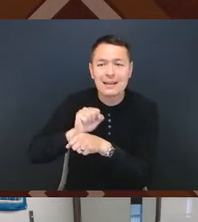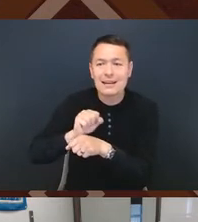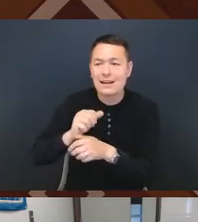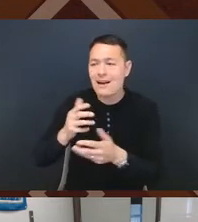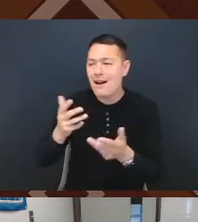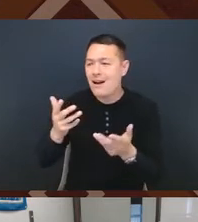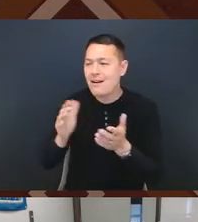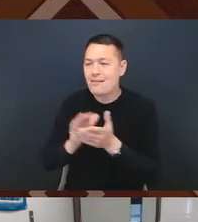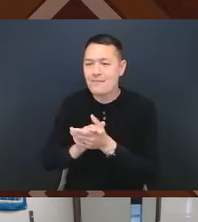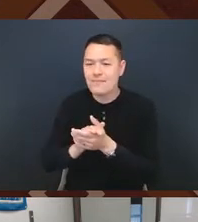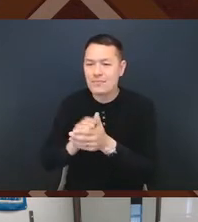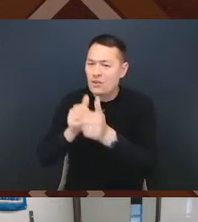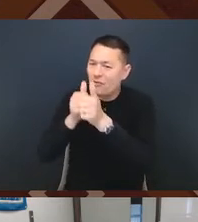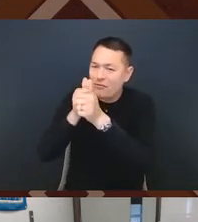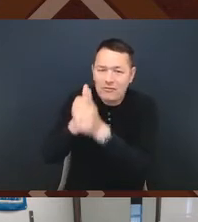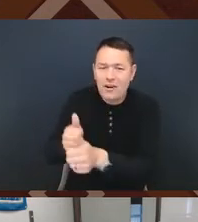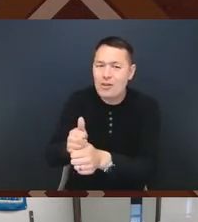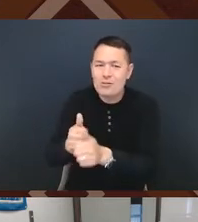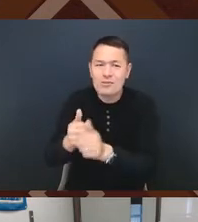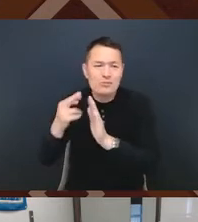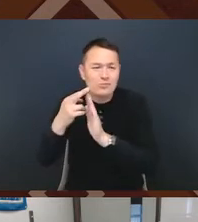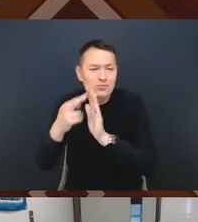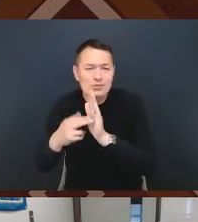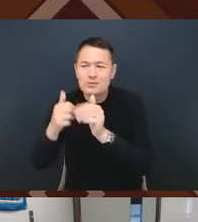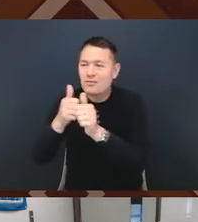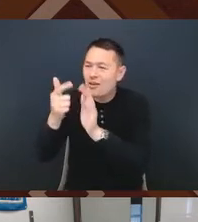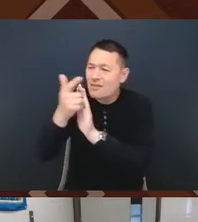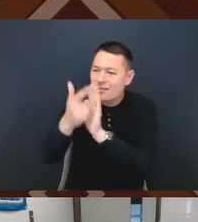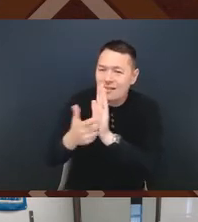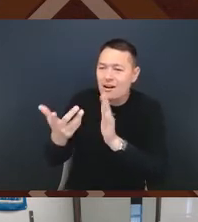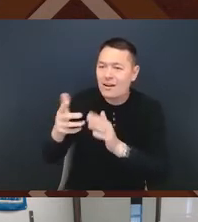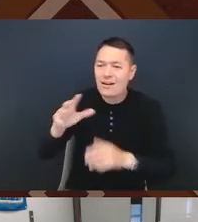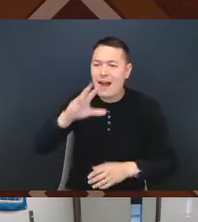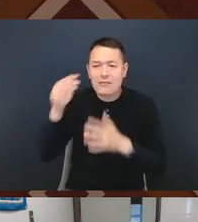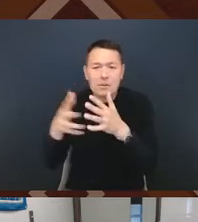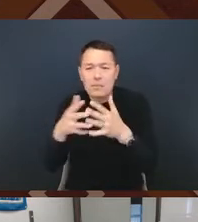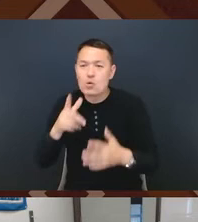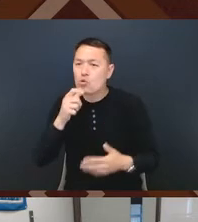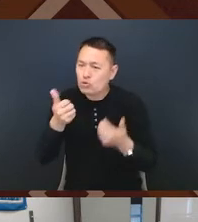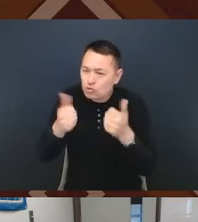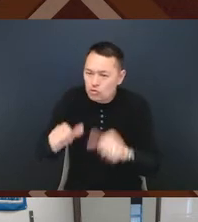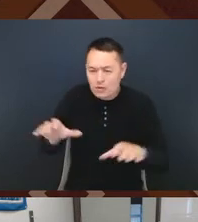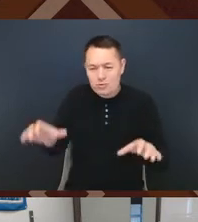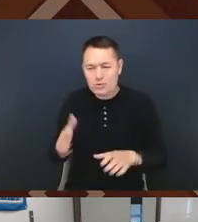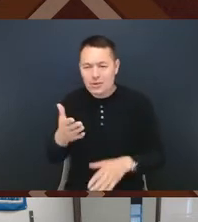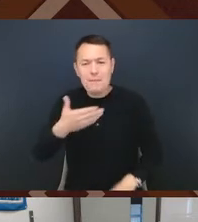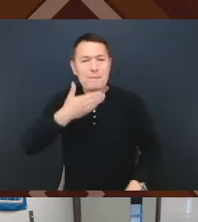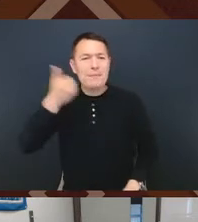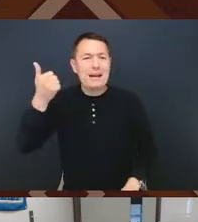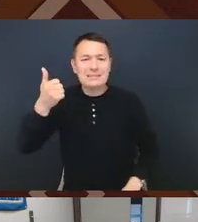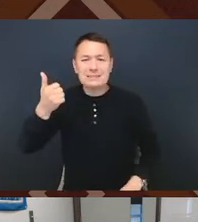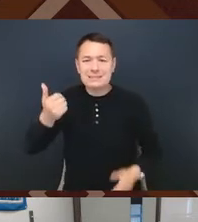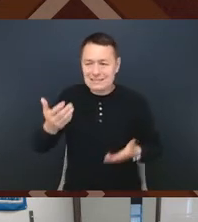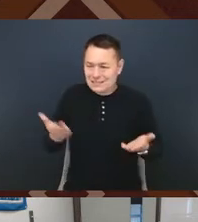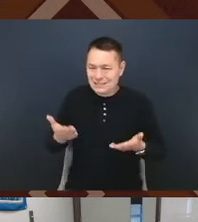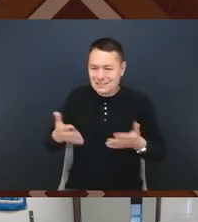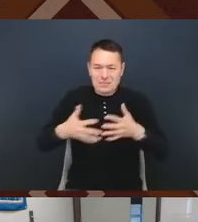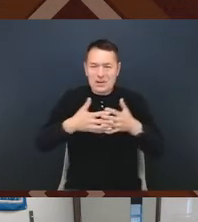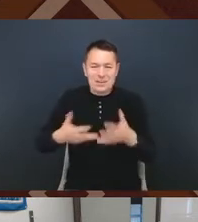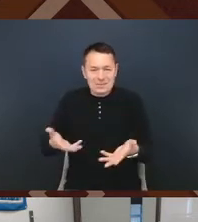followed, the straight line African-Americans who are trying to do their best in our society and so forth to be connected